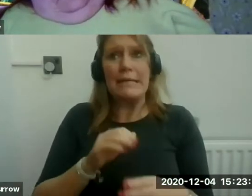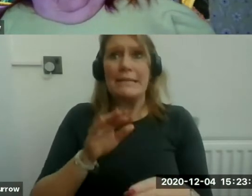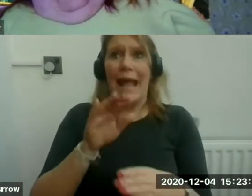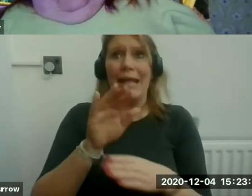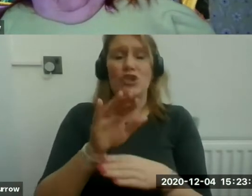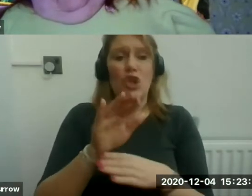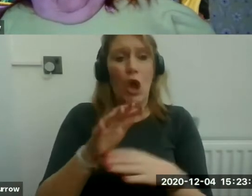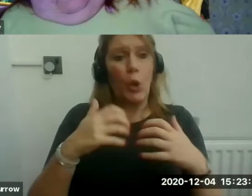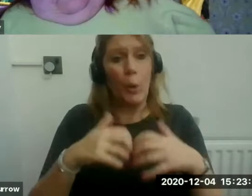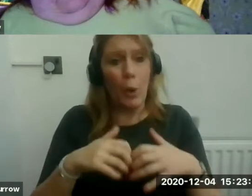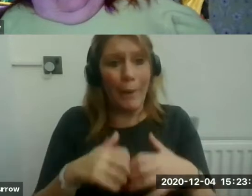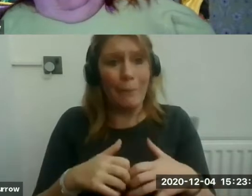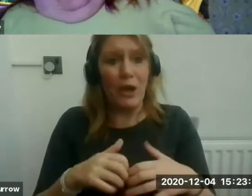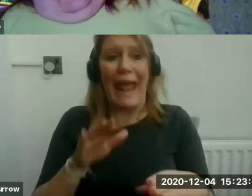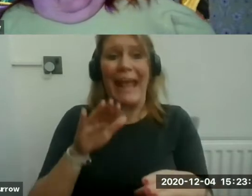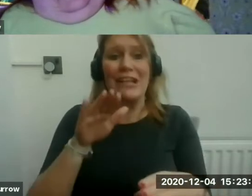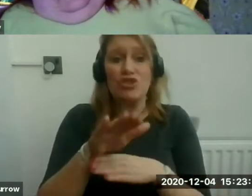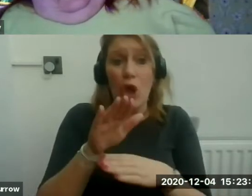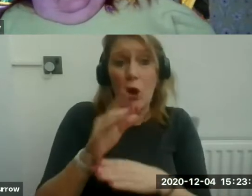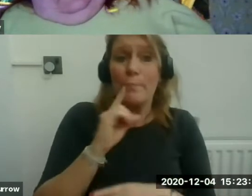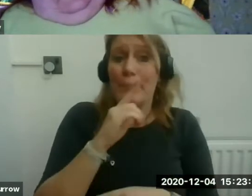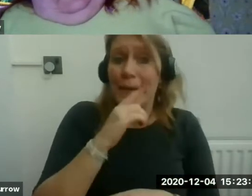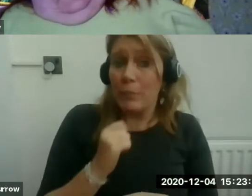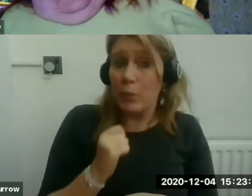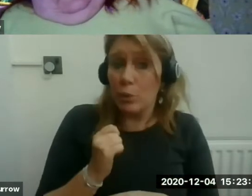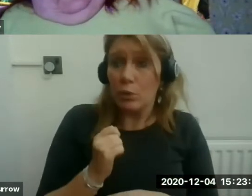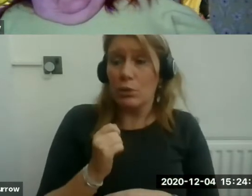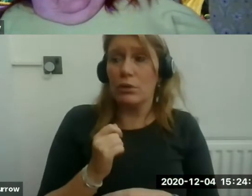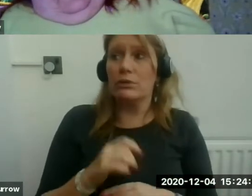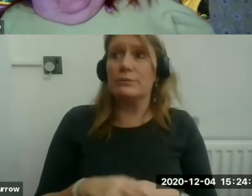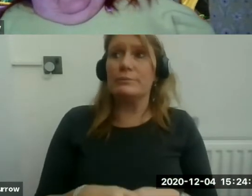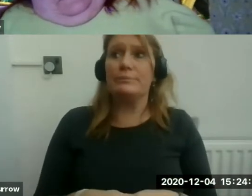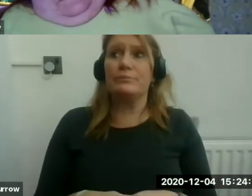external people, and so in a disability